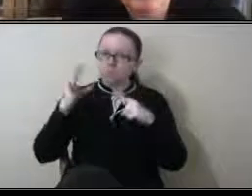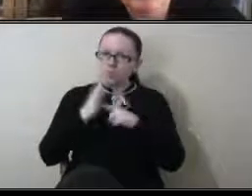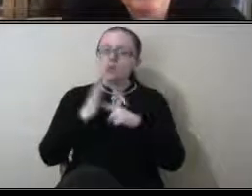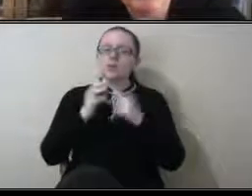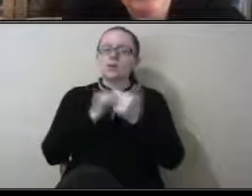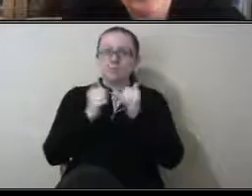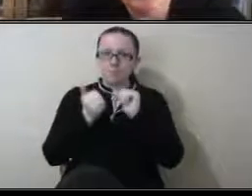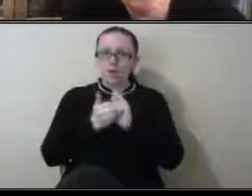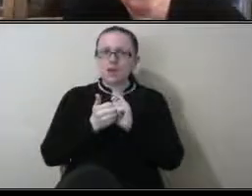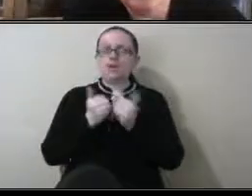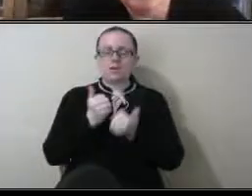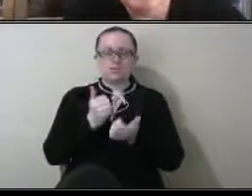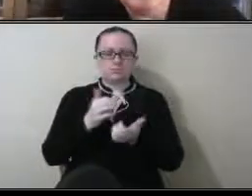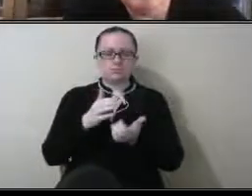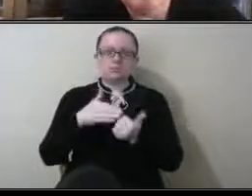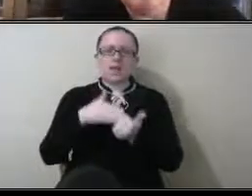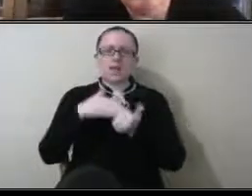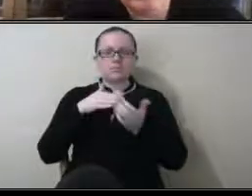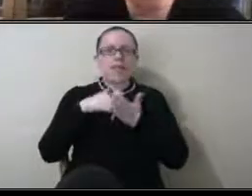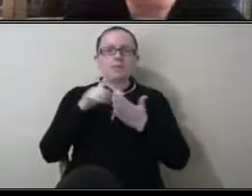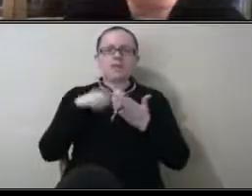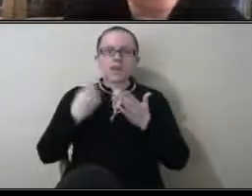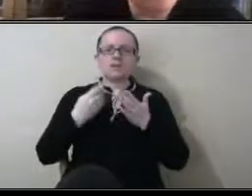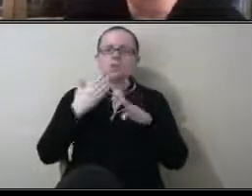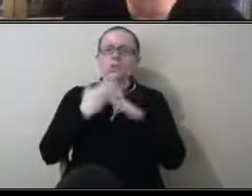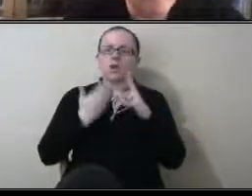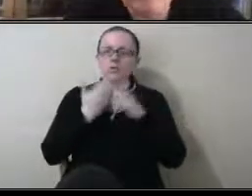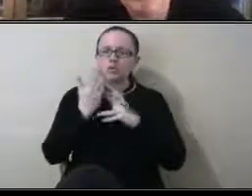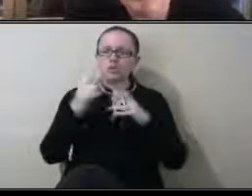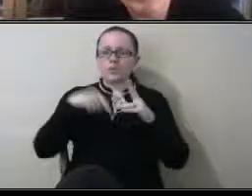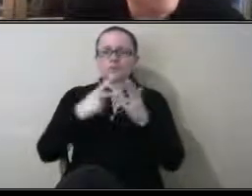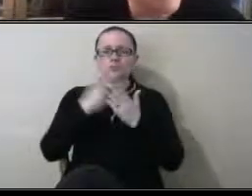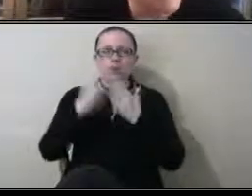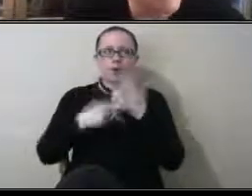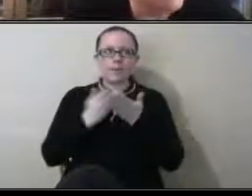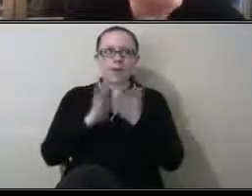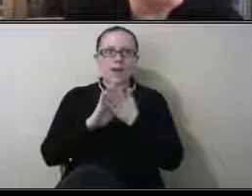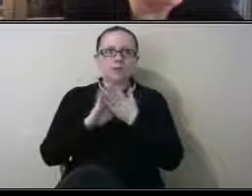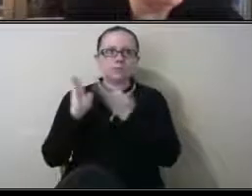helping us uh work through the delivery of this program um in the past and into the future as